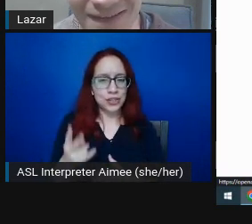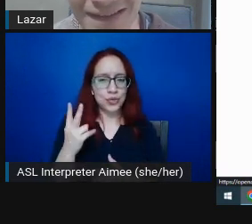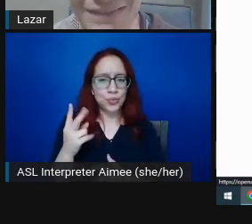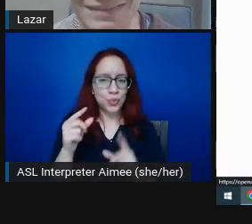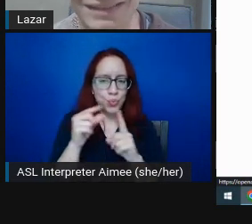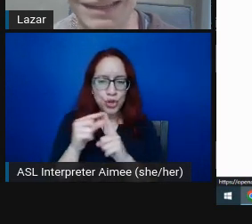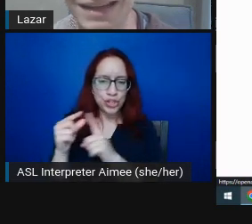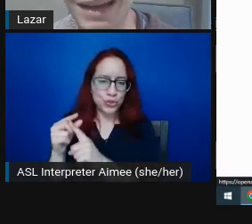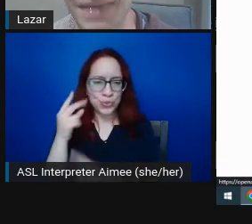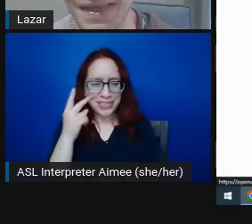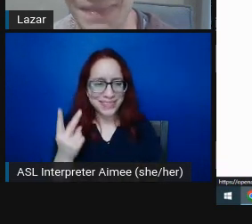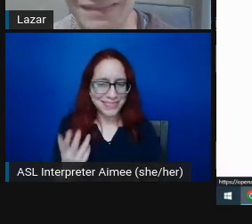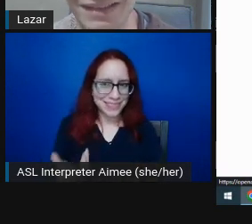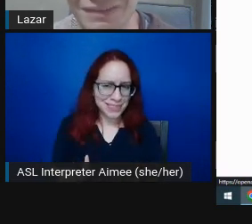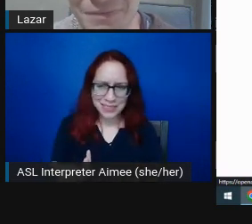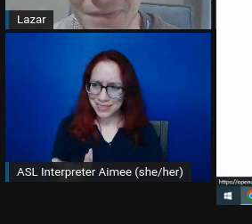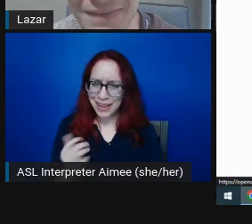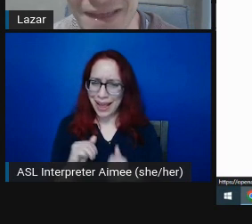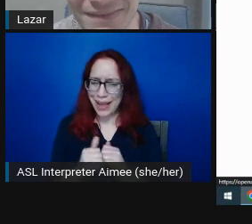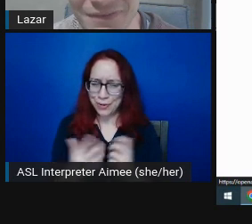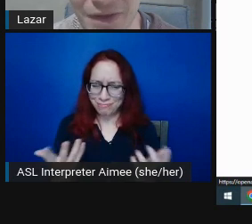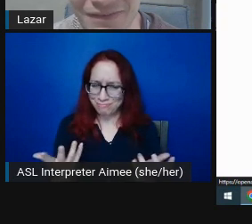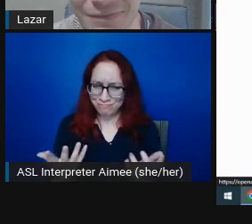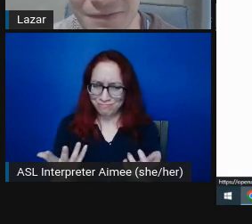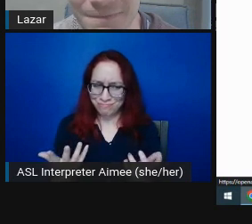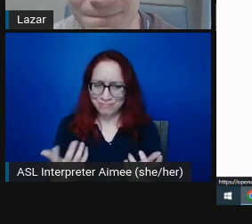Simply, tell that that's not possible.